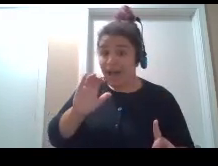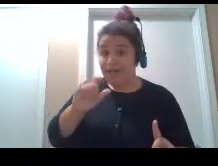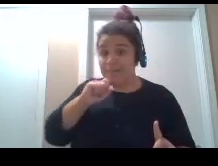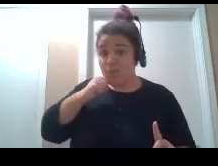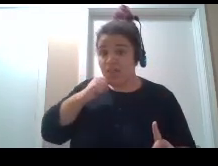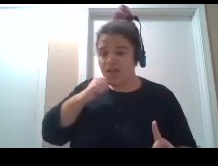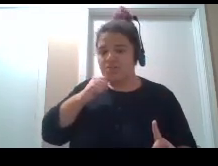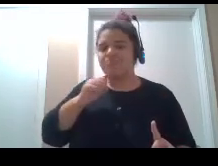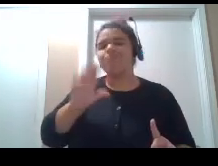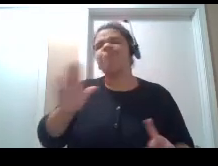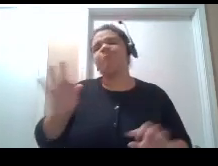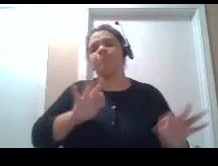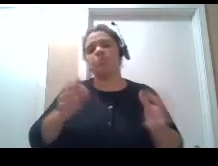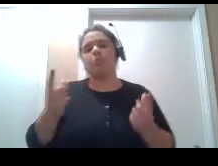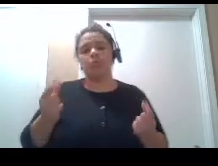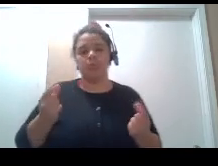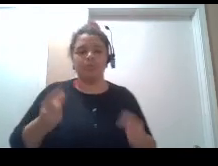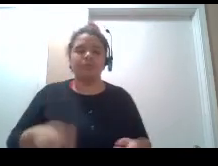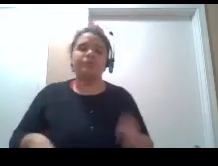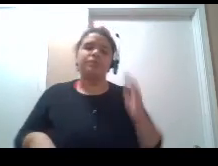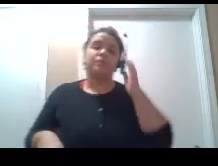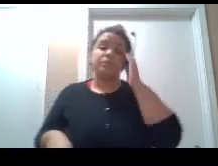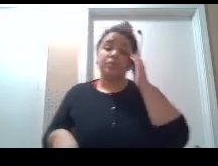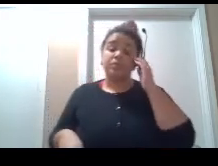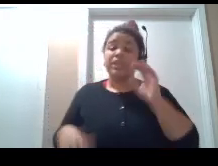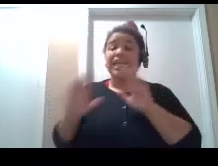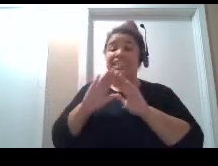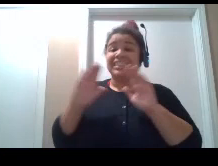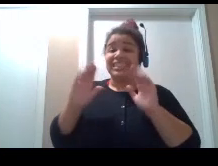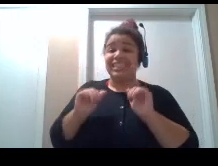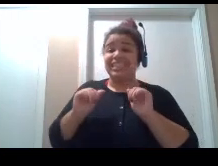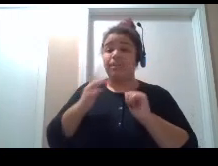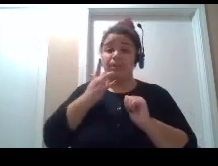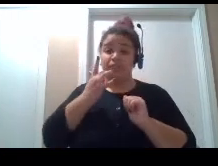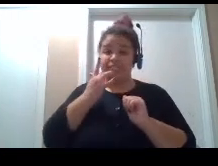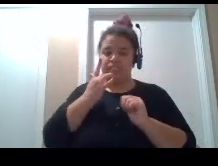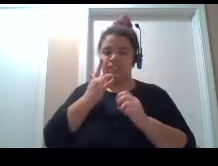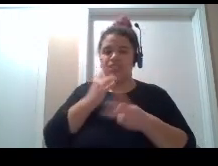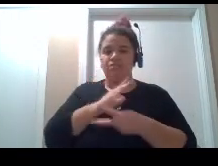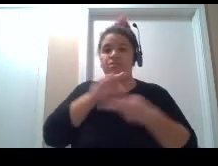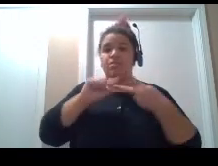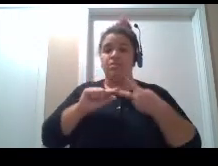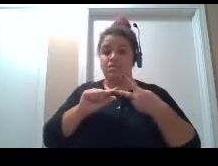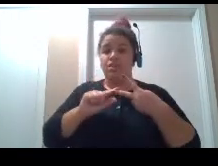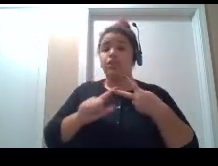First, open system preferences. Then select security and privacy.